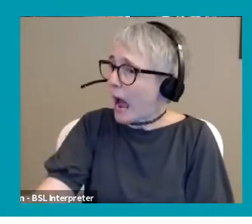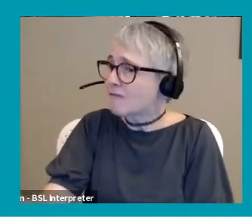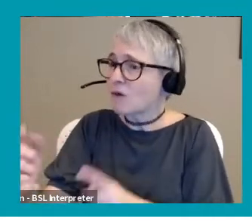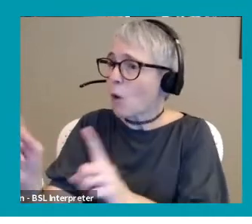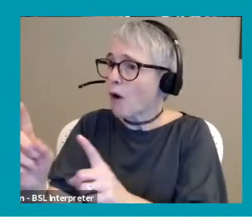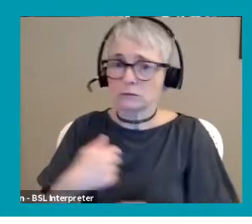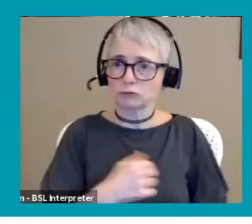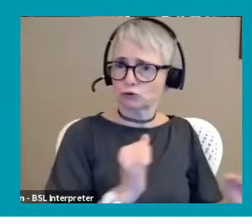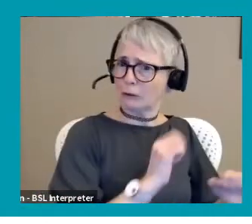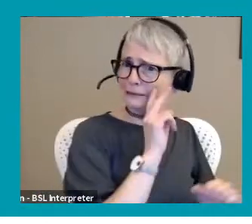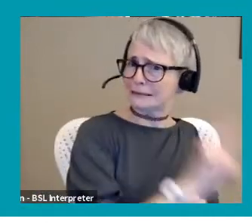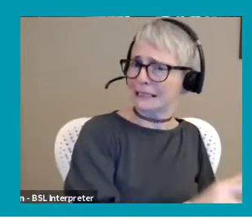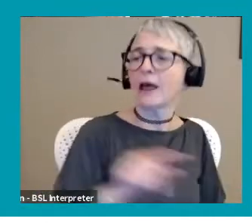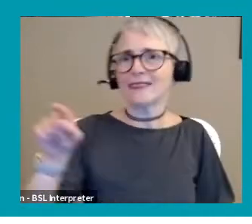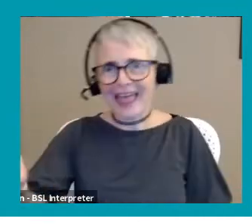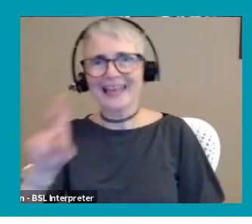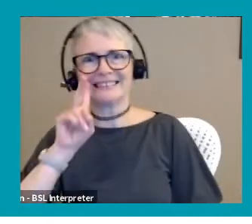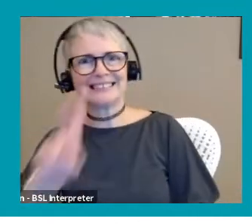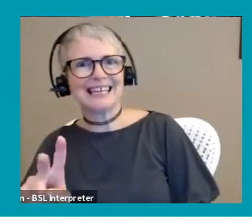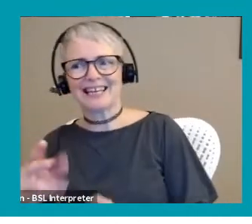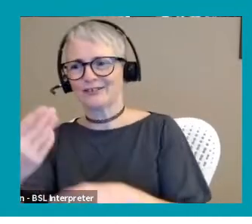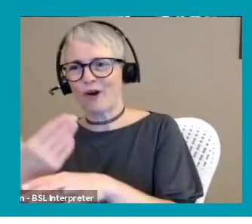jobs come in all the time that might be specific to their